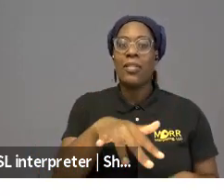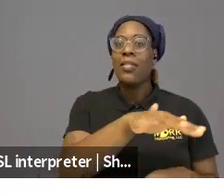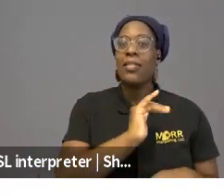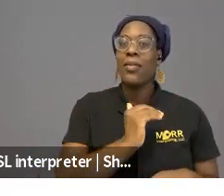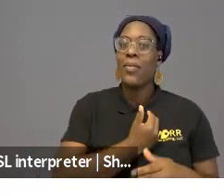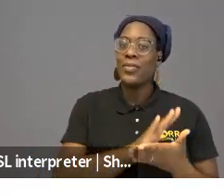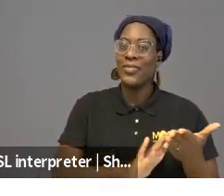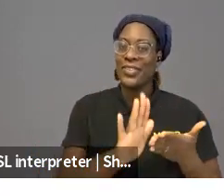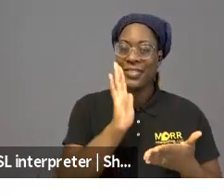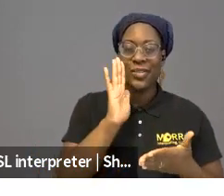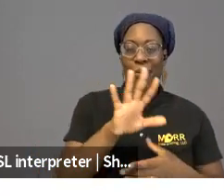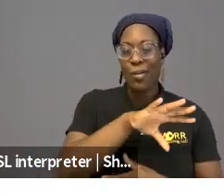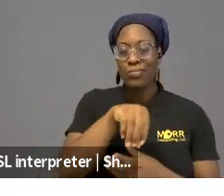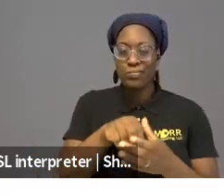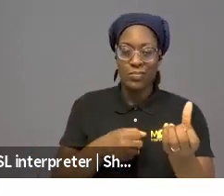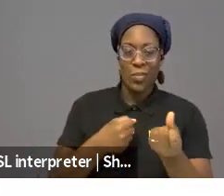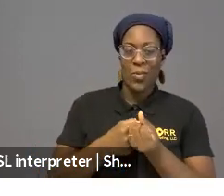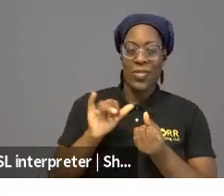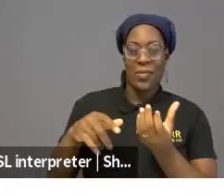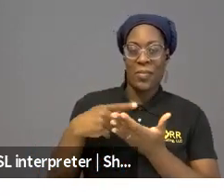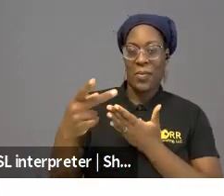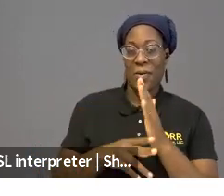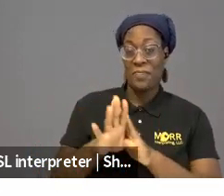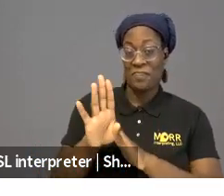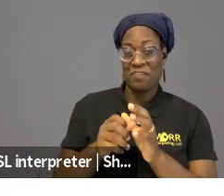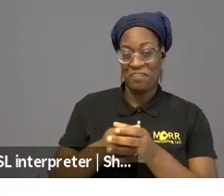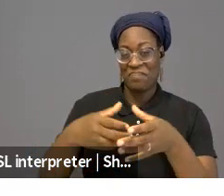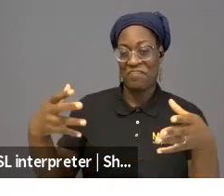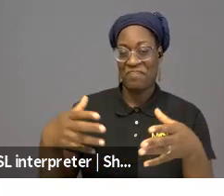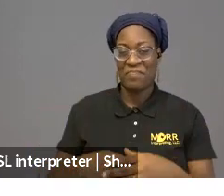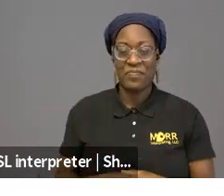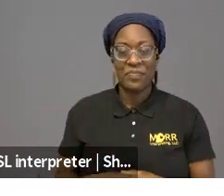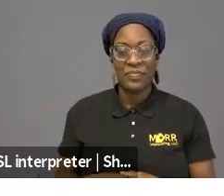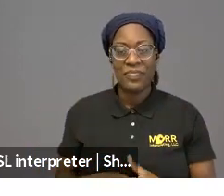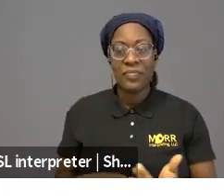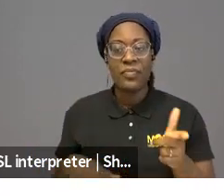For me, collaboration between administrators at my writing center has been particularly front and